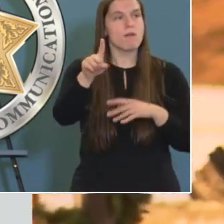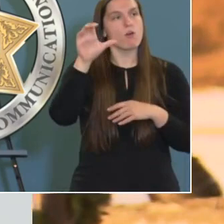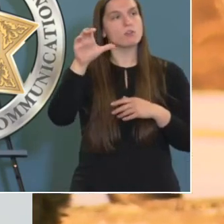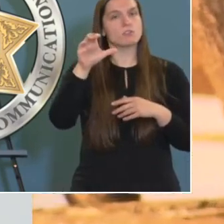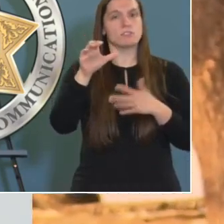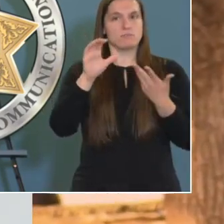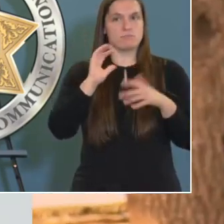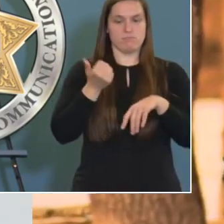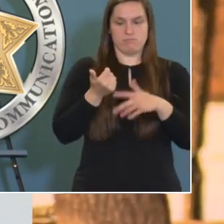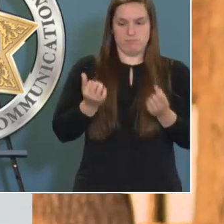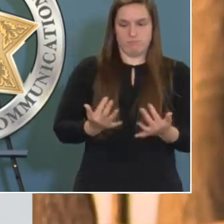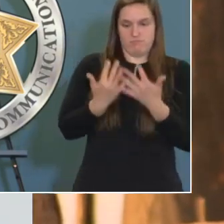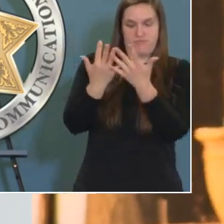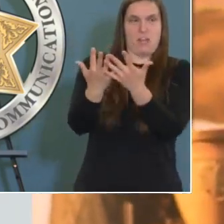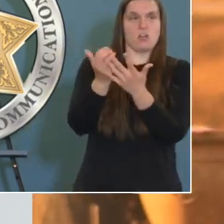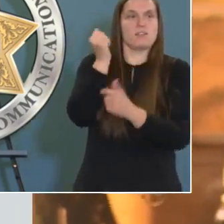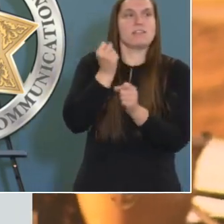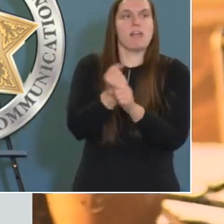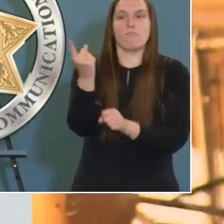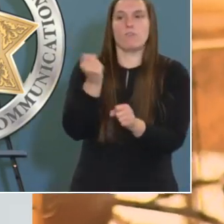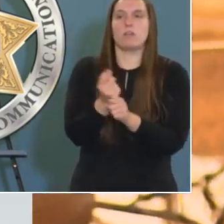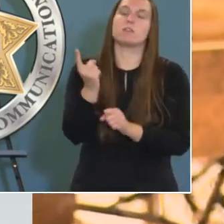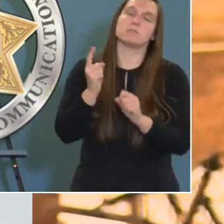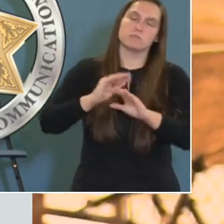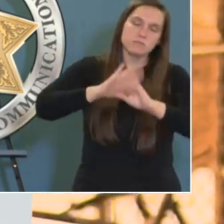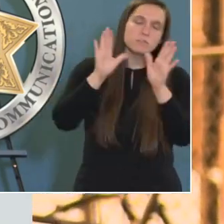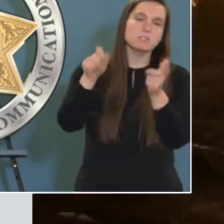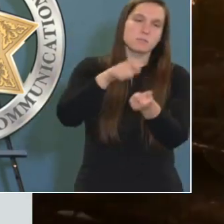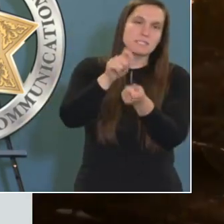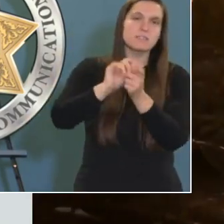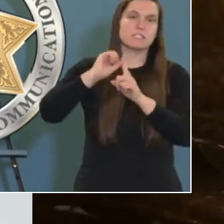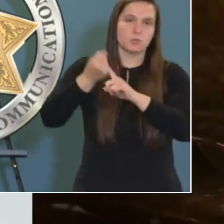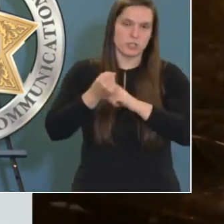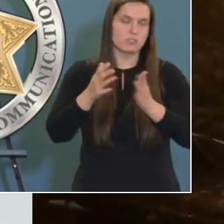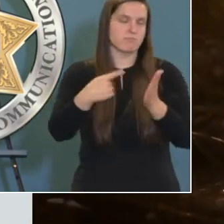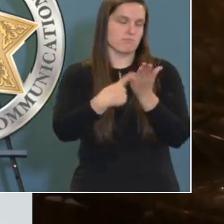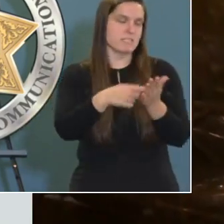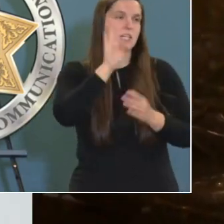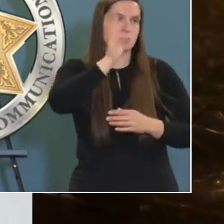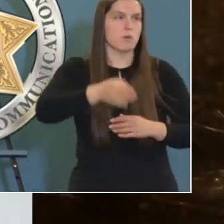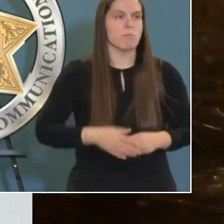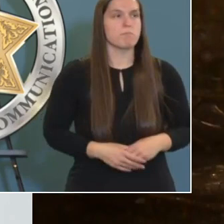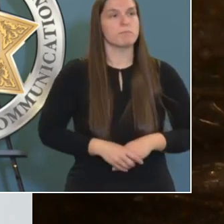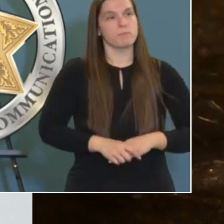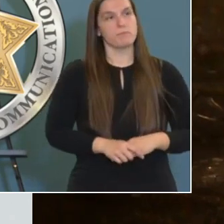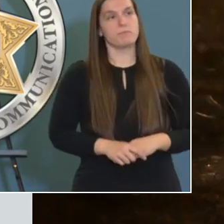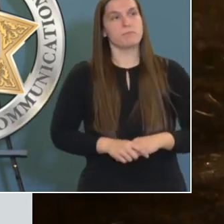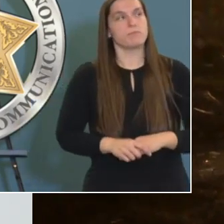PROPERTY OWNERS EVERY YEAR. THAT'S IN BOULDER COUNTY ALONE WHEN I SAY HUNDREDS. HUNDREDS